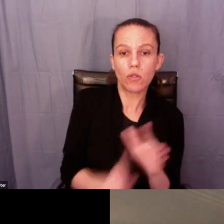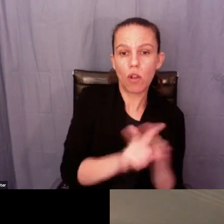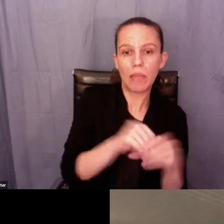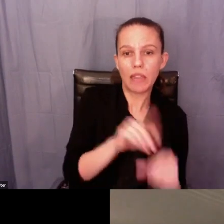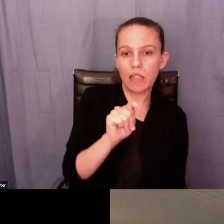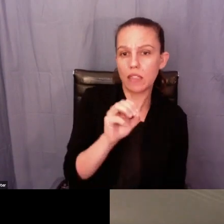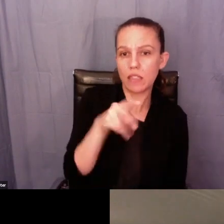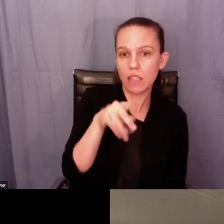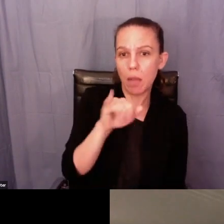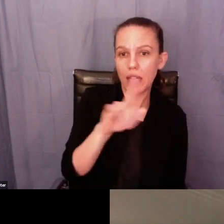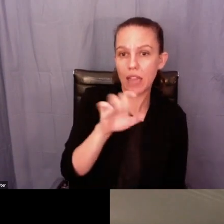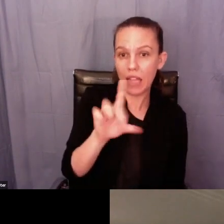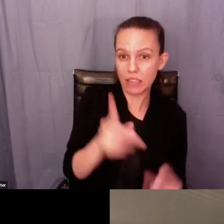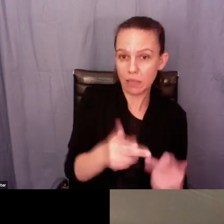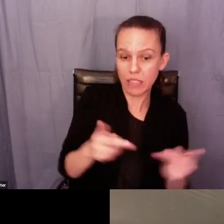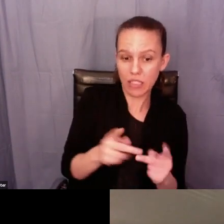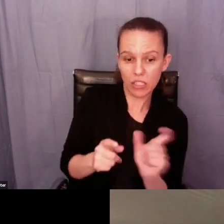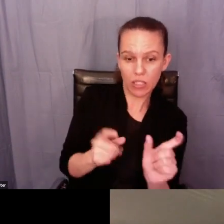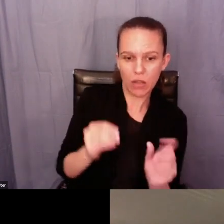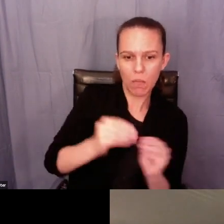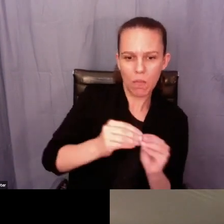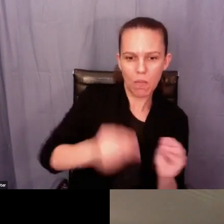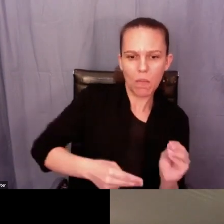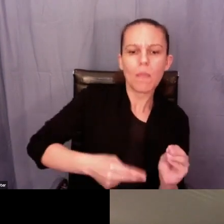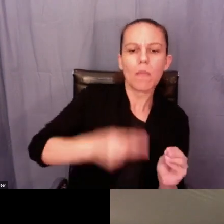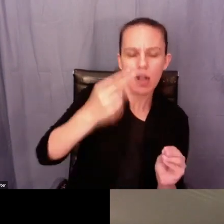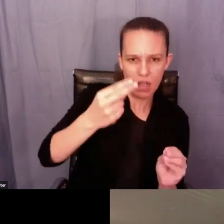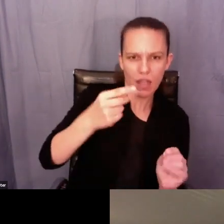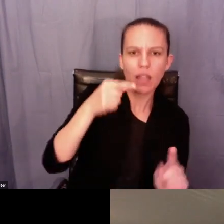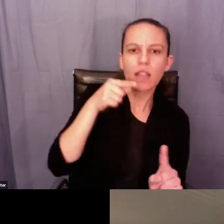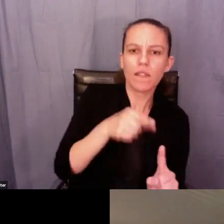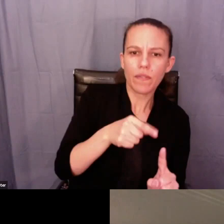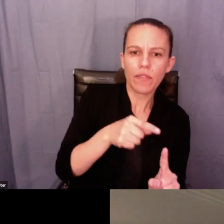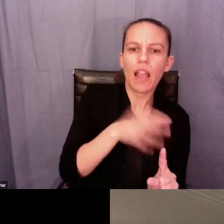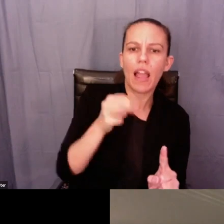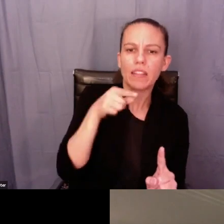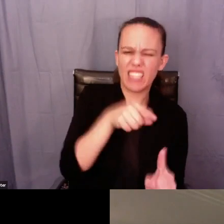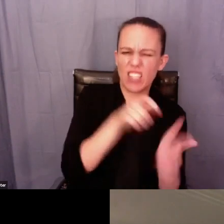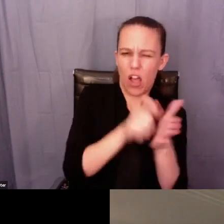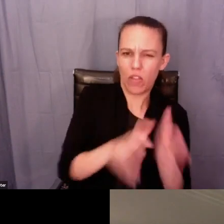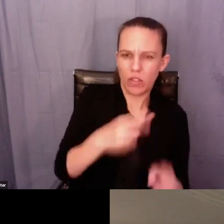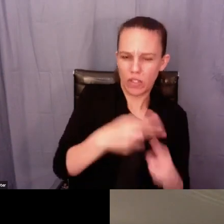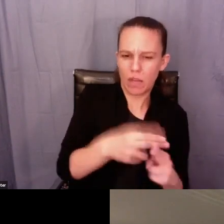It means -- but you should always look into the context. It means maybe. You have been talking